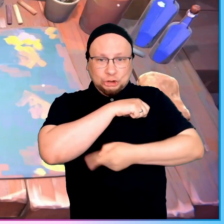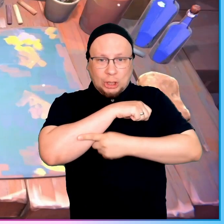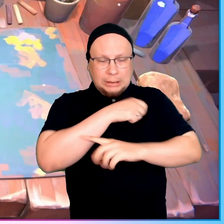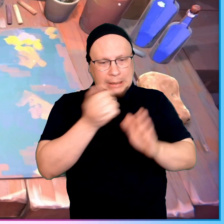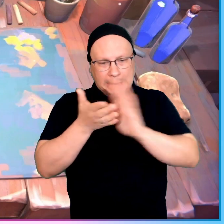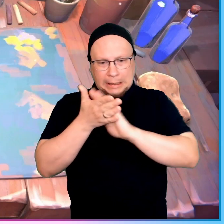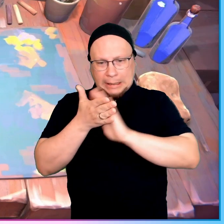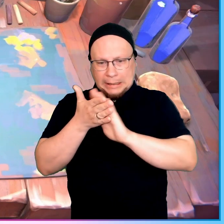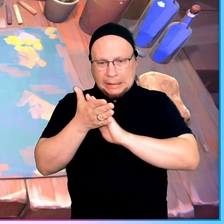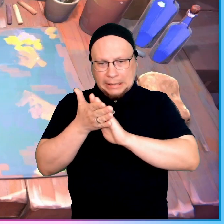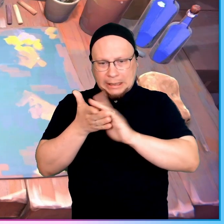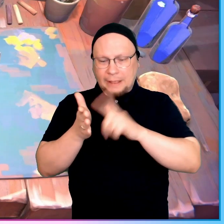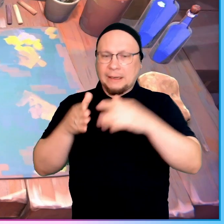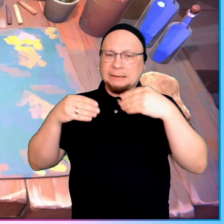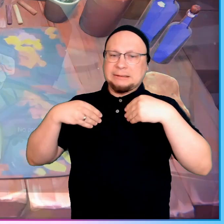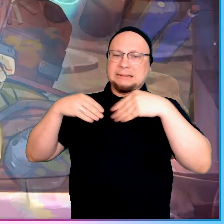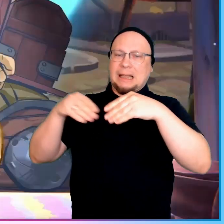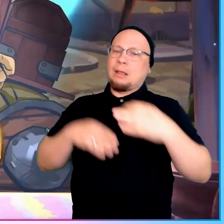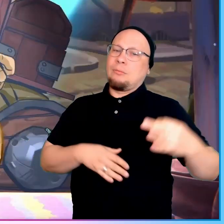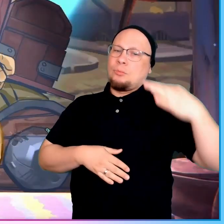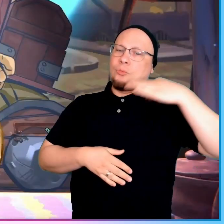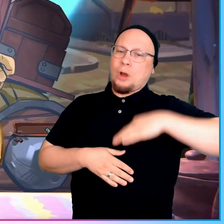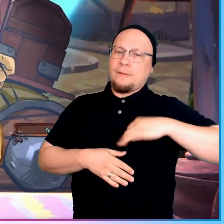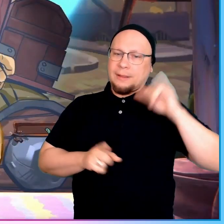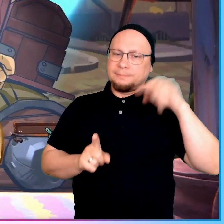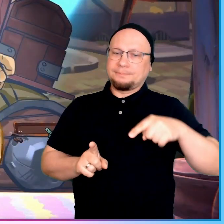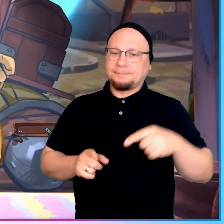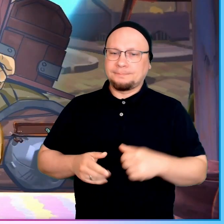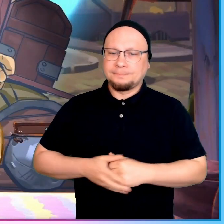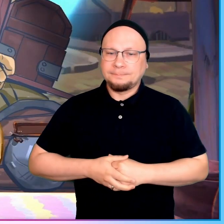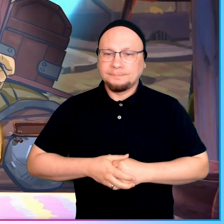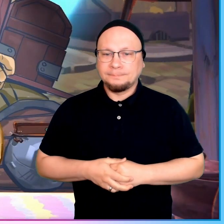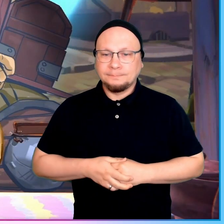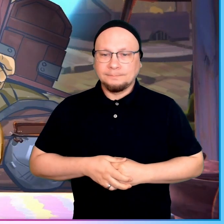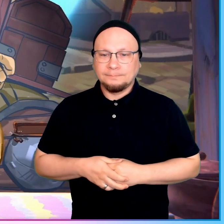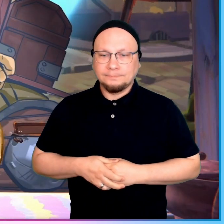then upcycle them to sell to an endless parade of colourful and quirky customers.